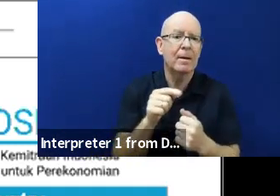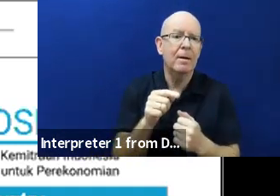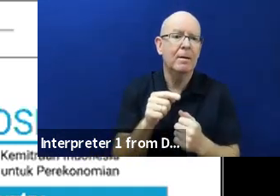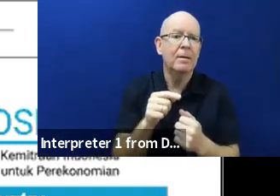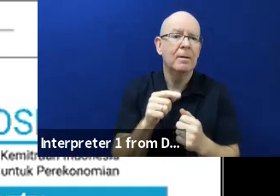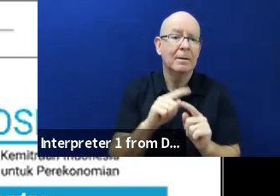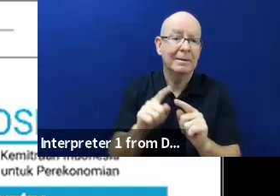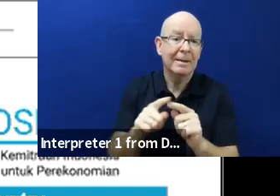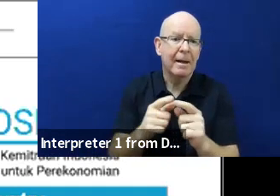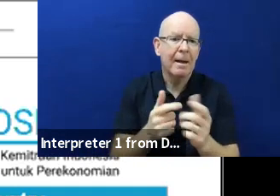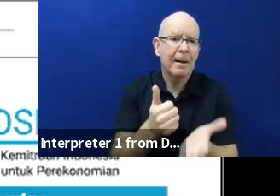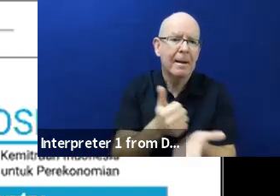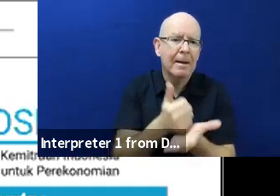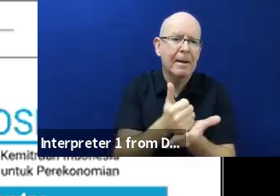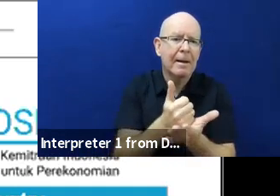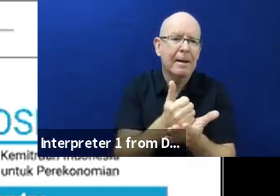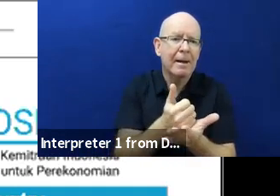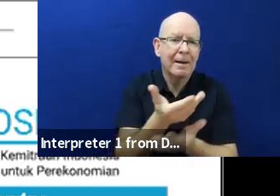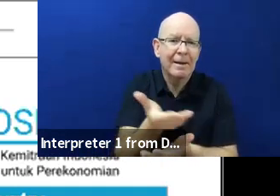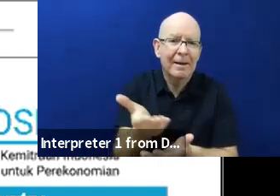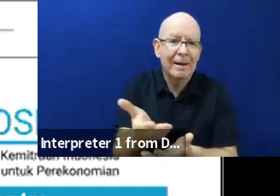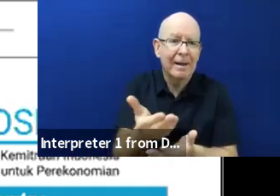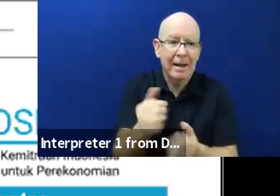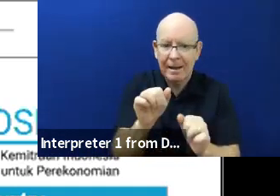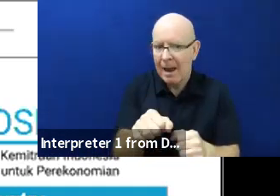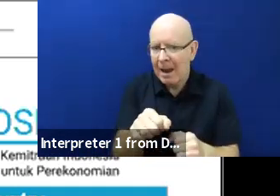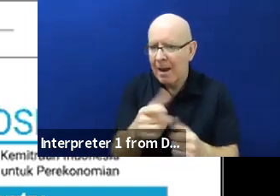in a village or a community where the program happened, you might actually get the support,